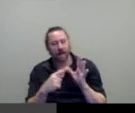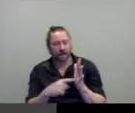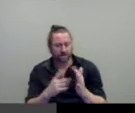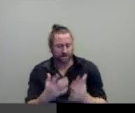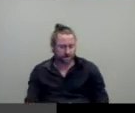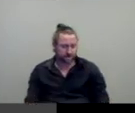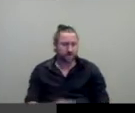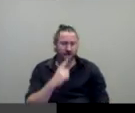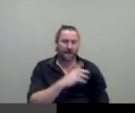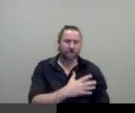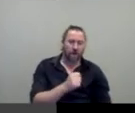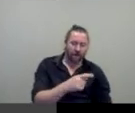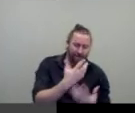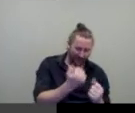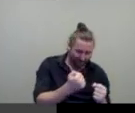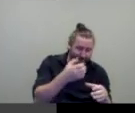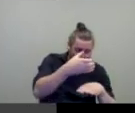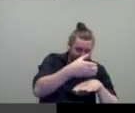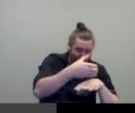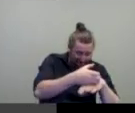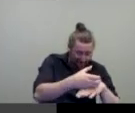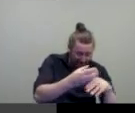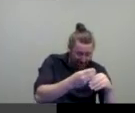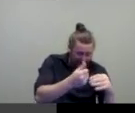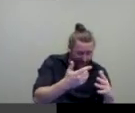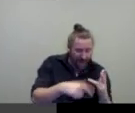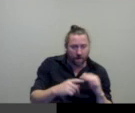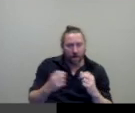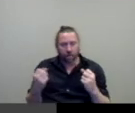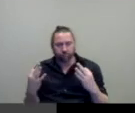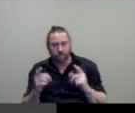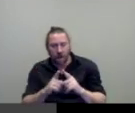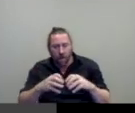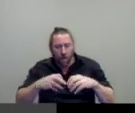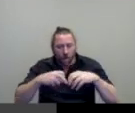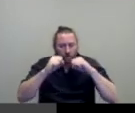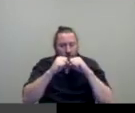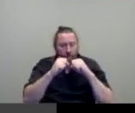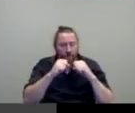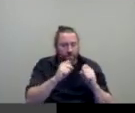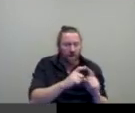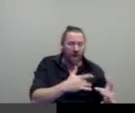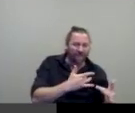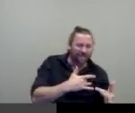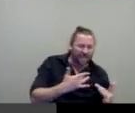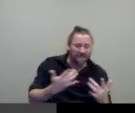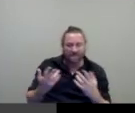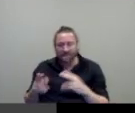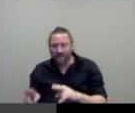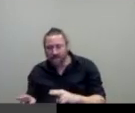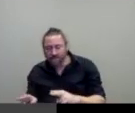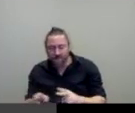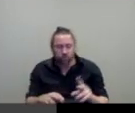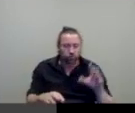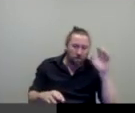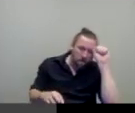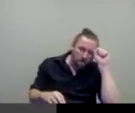presence and absence here and there living and dead remembered and forgotten known and unknown